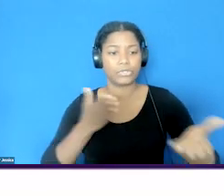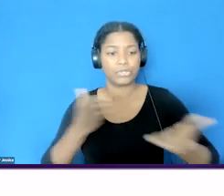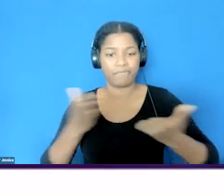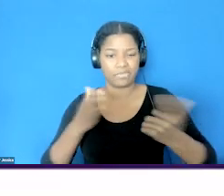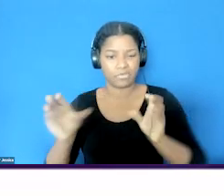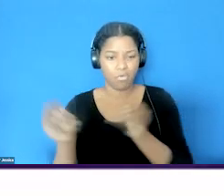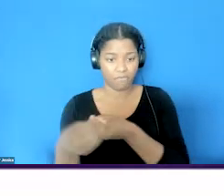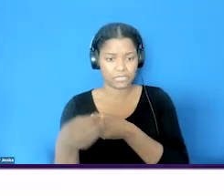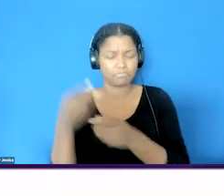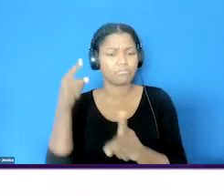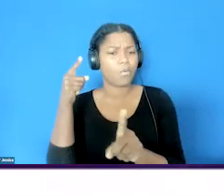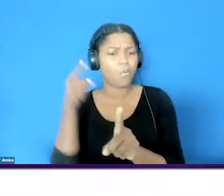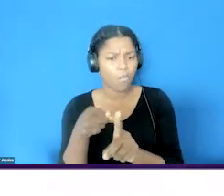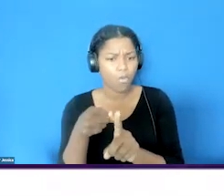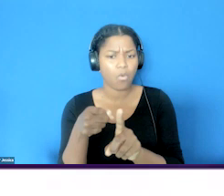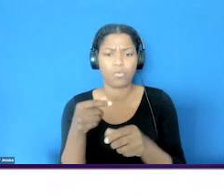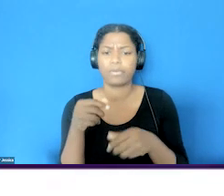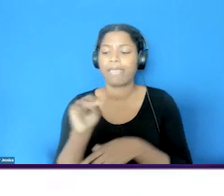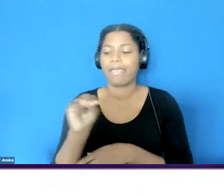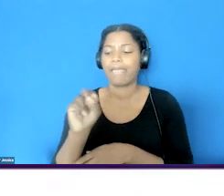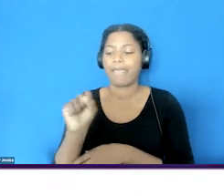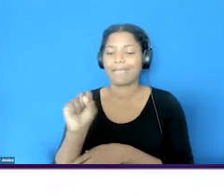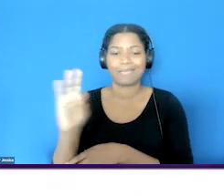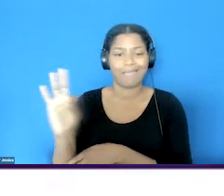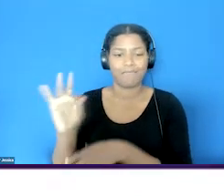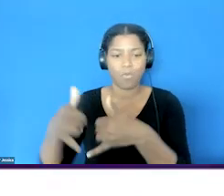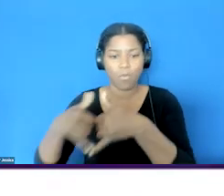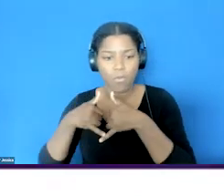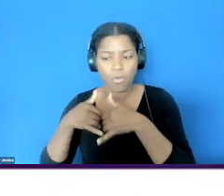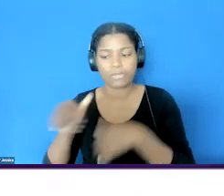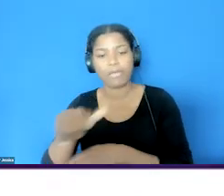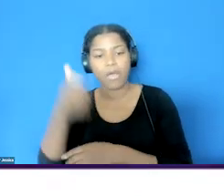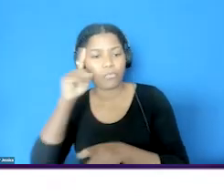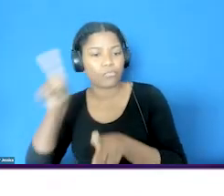And our mission is to support the issuance of NSF assistance awards and other agreements